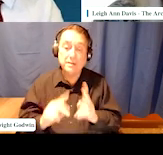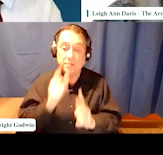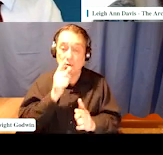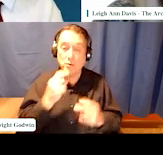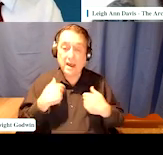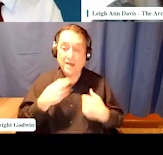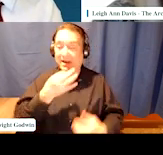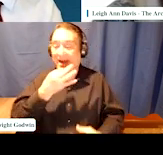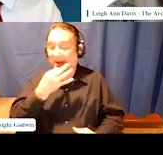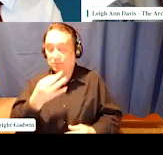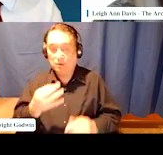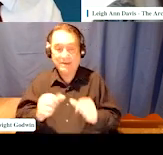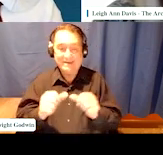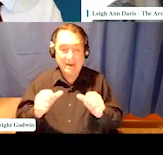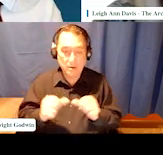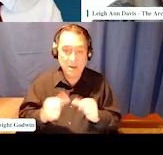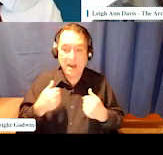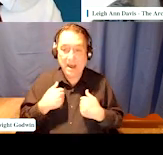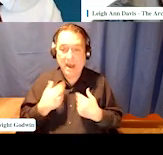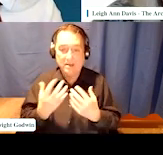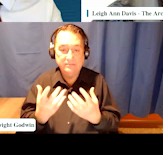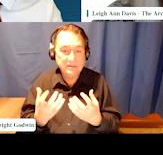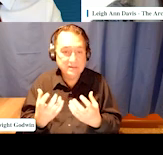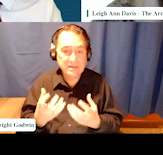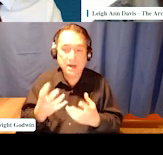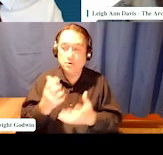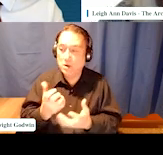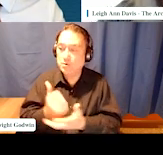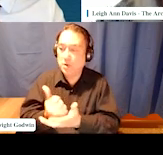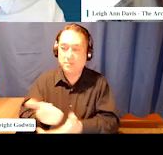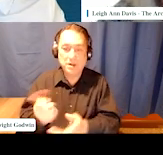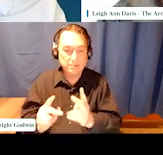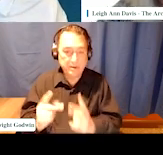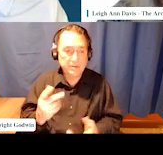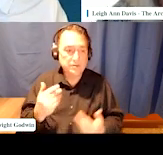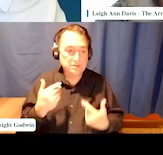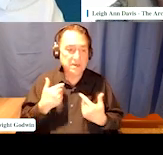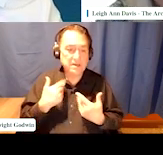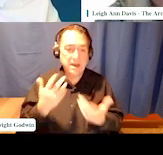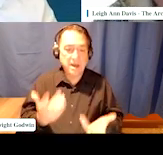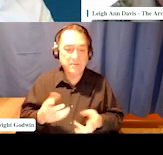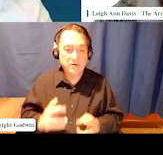have a desire to help others in this way, that they have a way to get there.